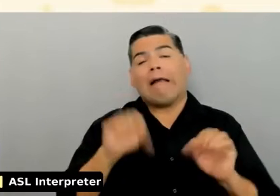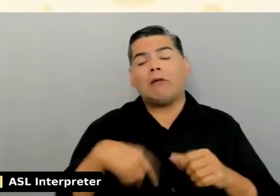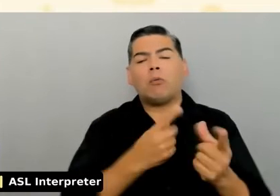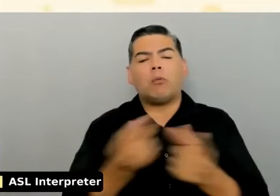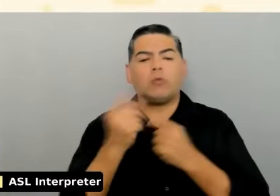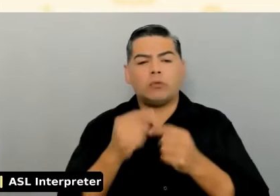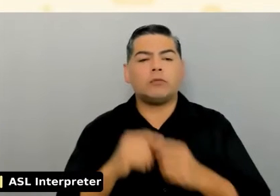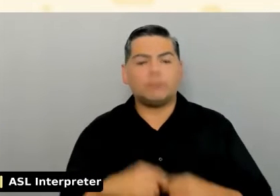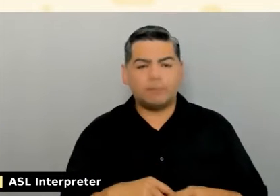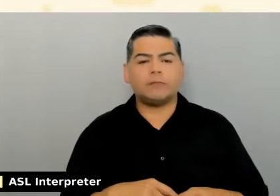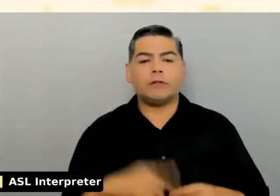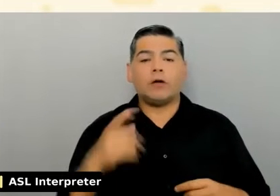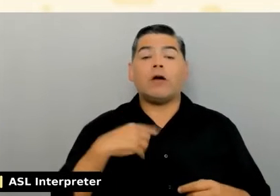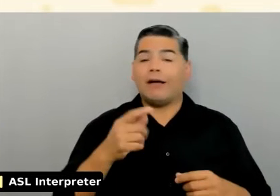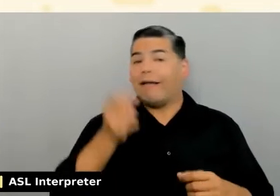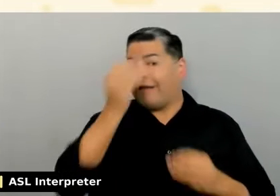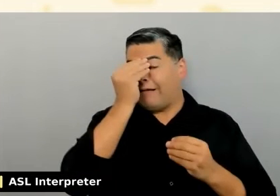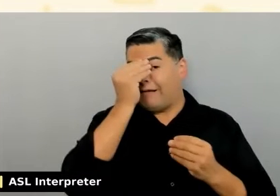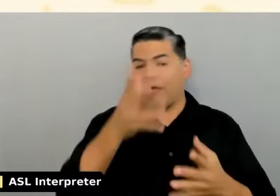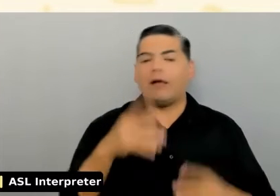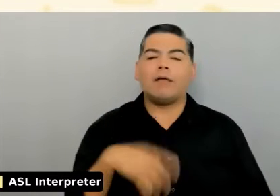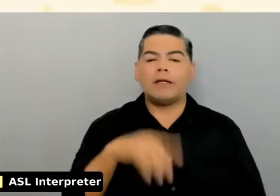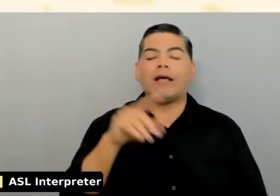By default, every browser provides a default focus indicator